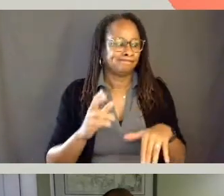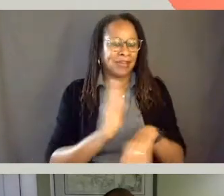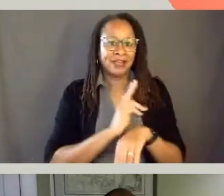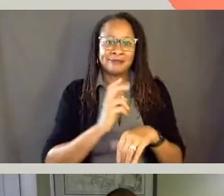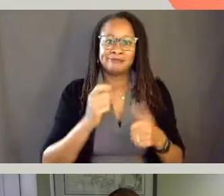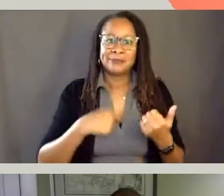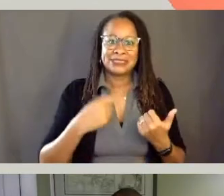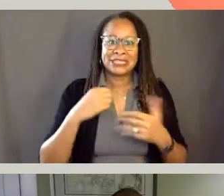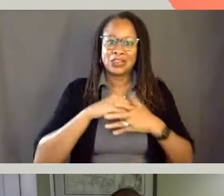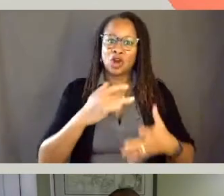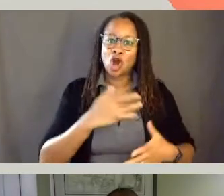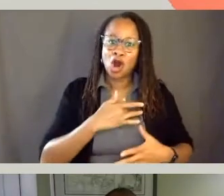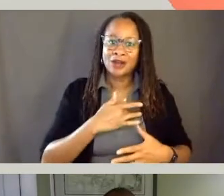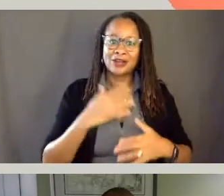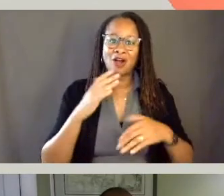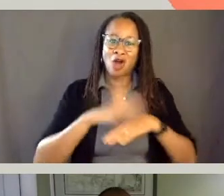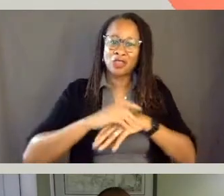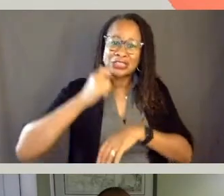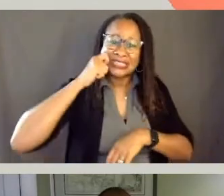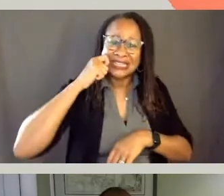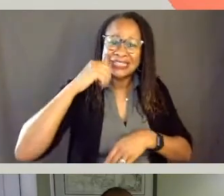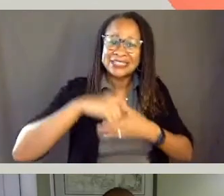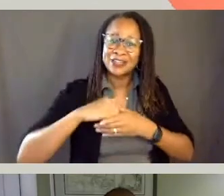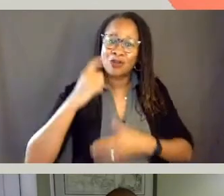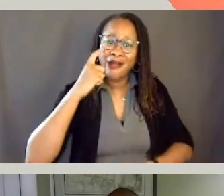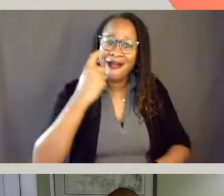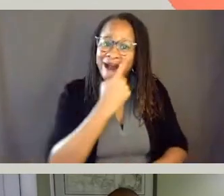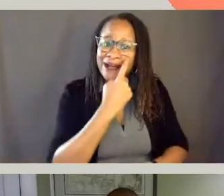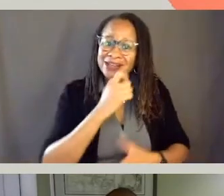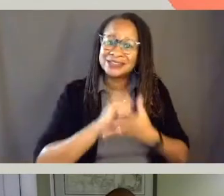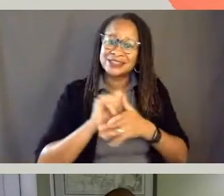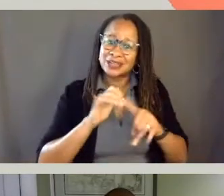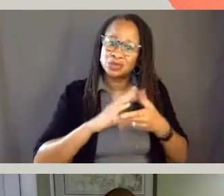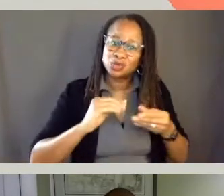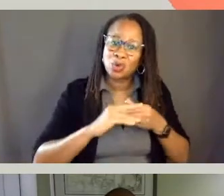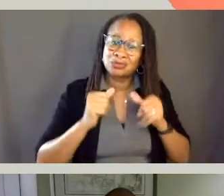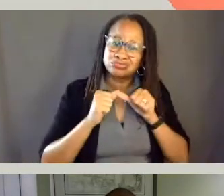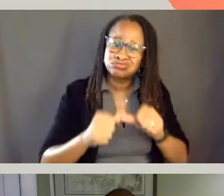and in their hearts. And so early on watching cuts, and again,